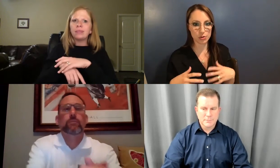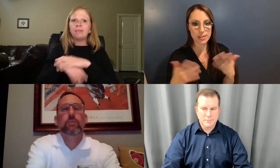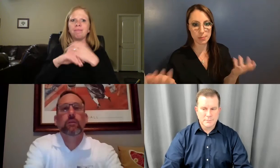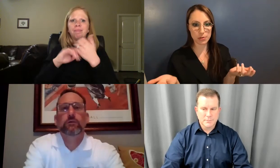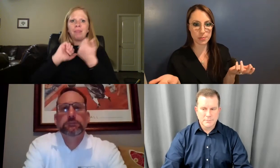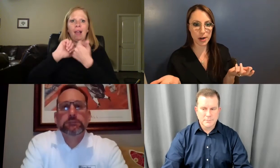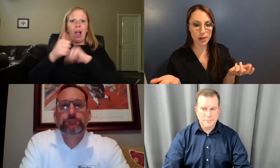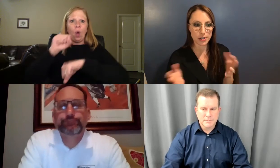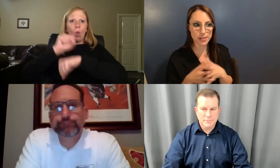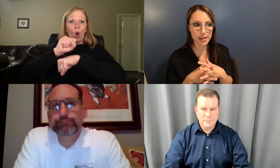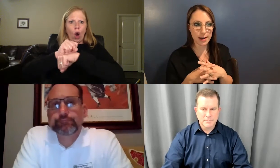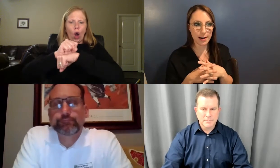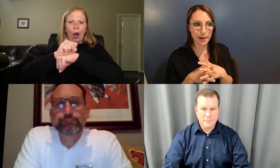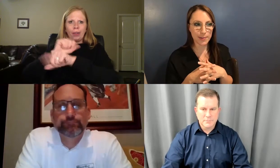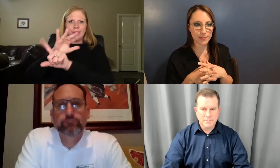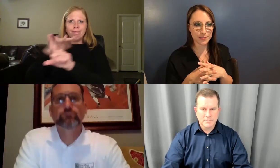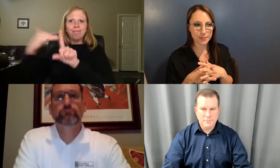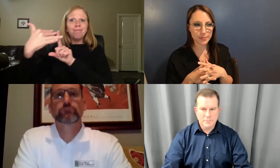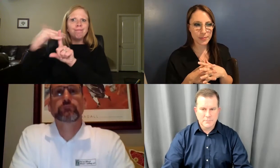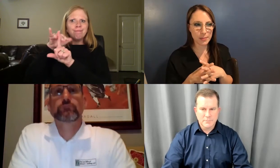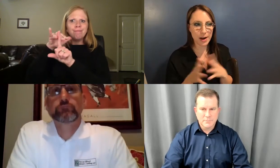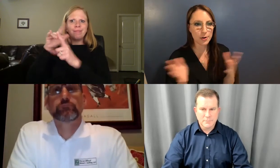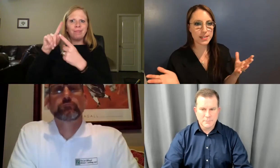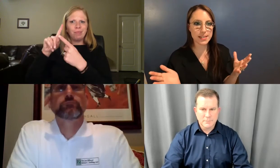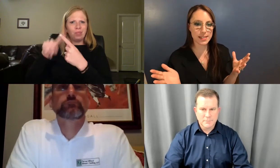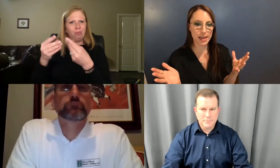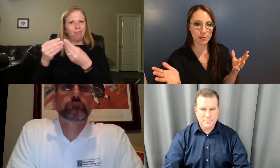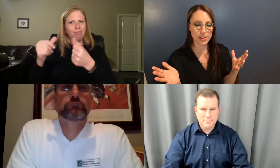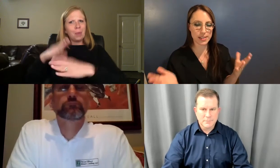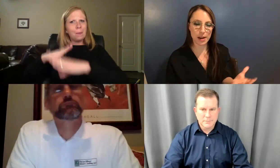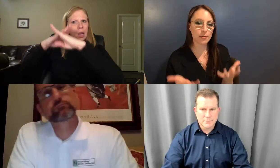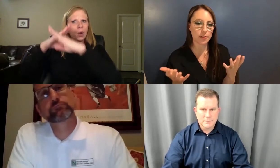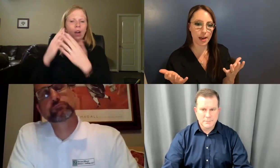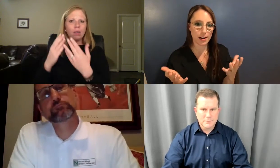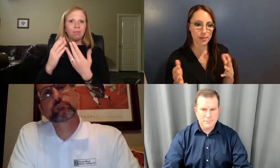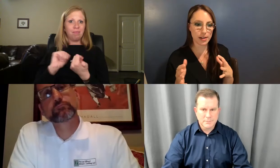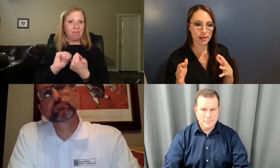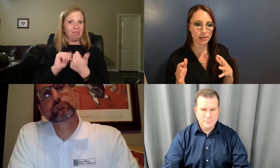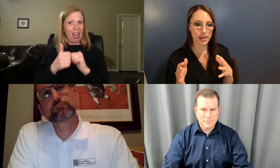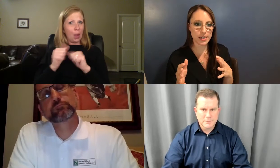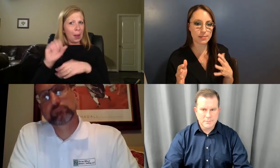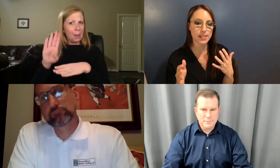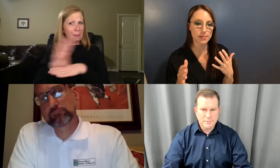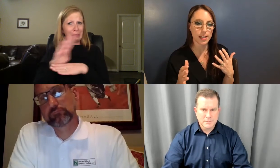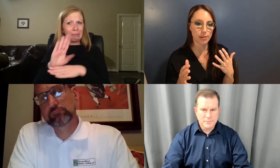to address some of those barriers. But how are businesses able to set up for that? I mean, a lot of times it seems like